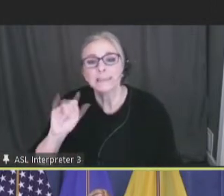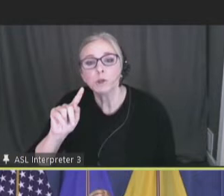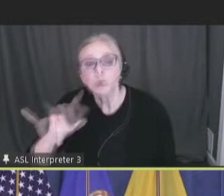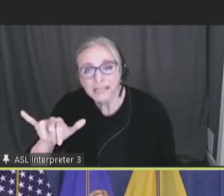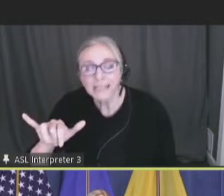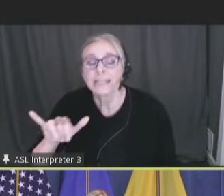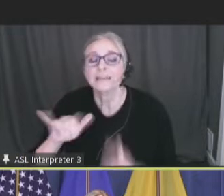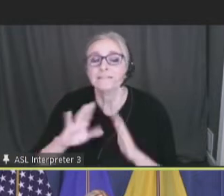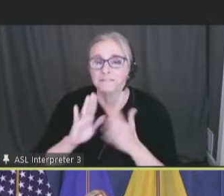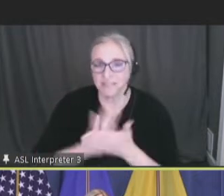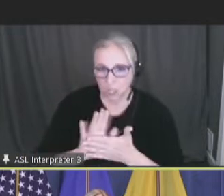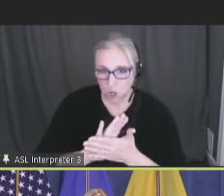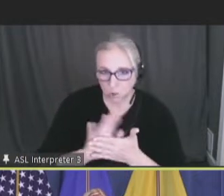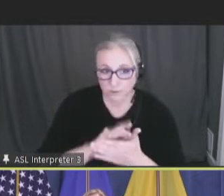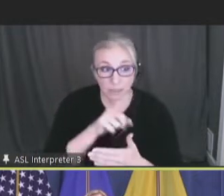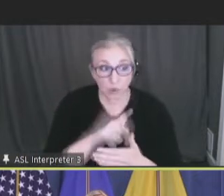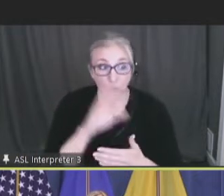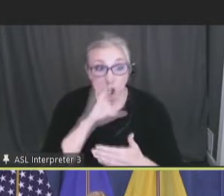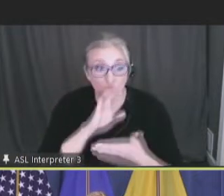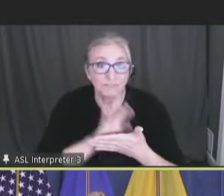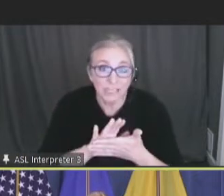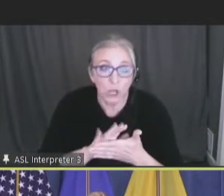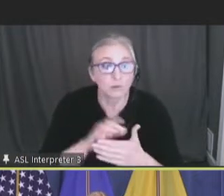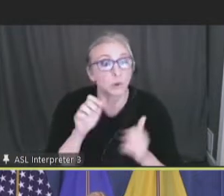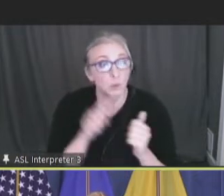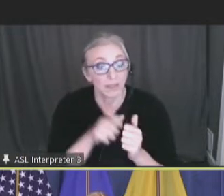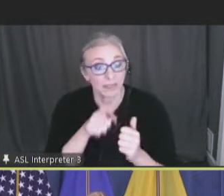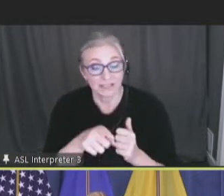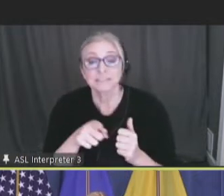these were animated videos. And with this funding, they installed the seventh.